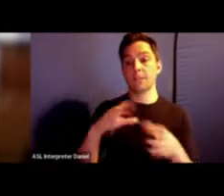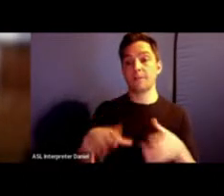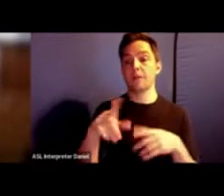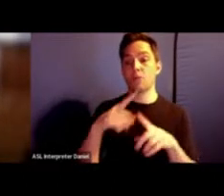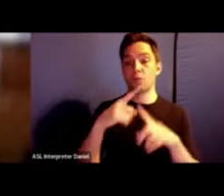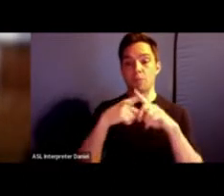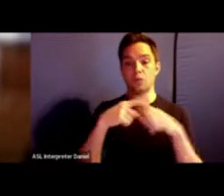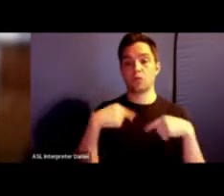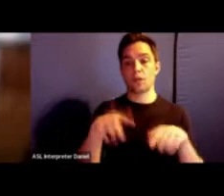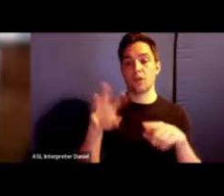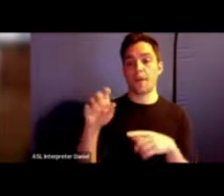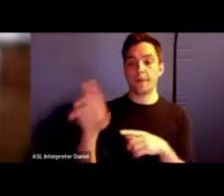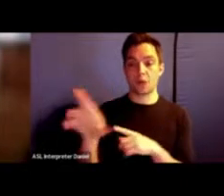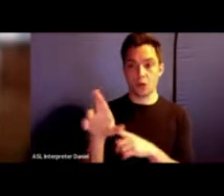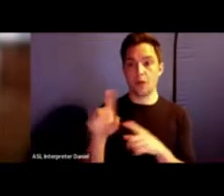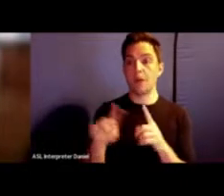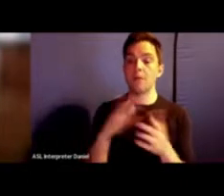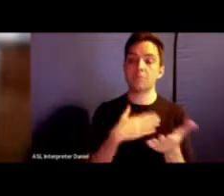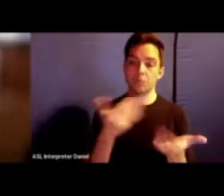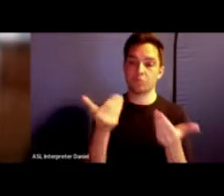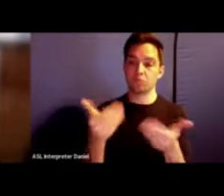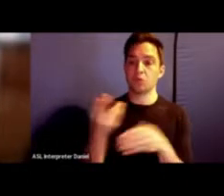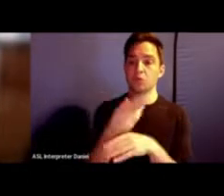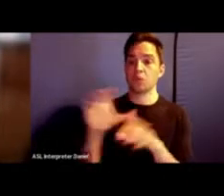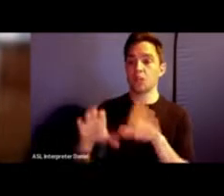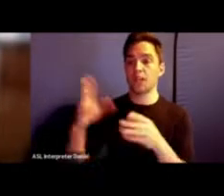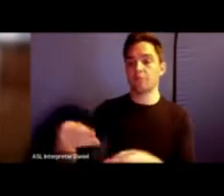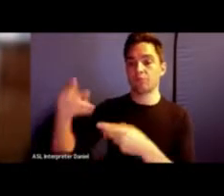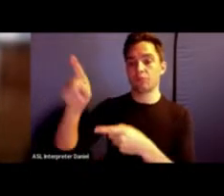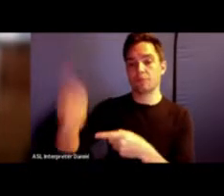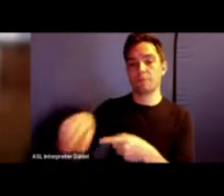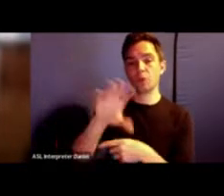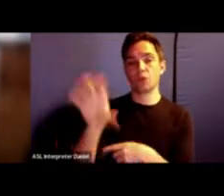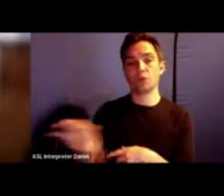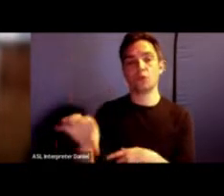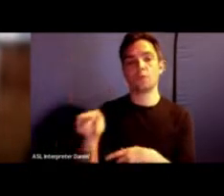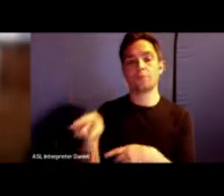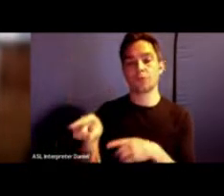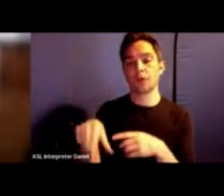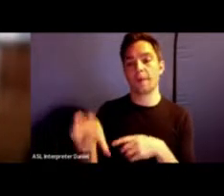the webinar. But please do use the chat feature in Zoom to post questions. And I'm already